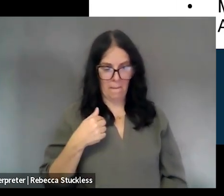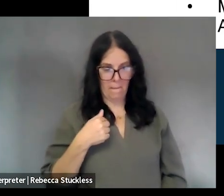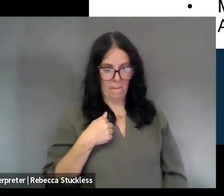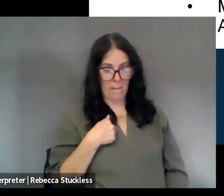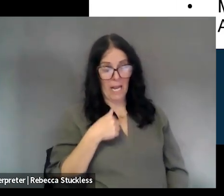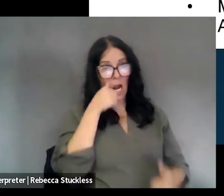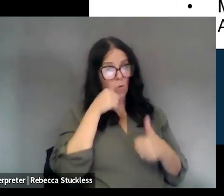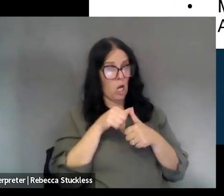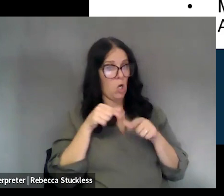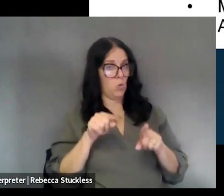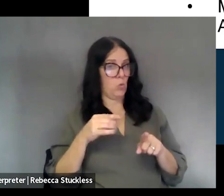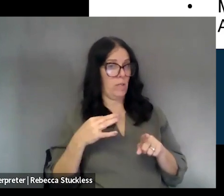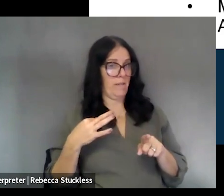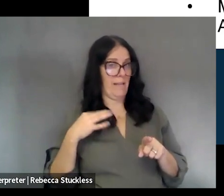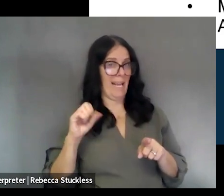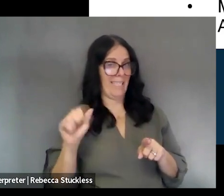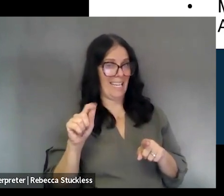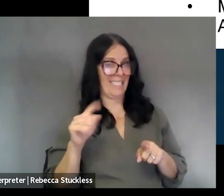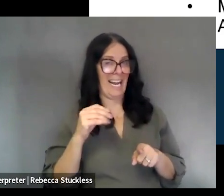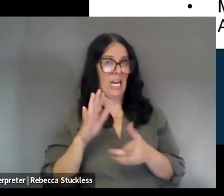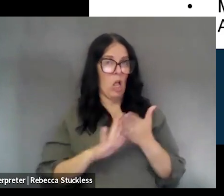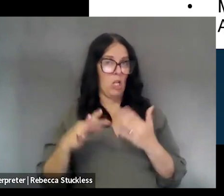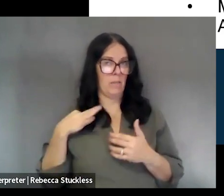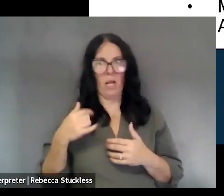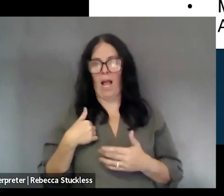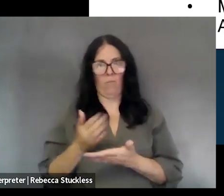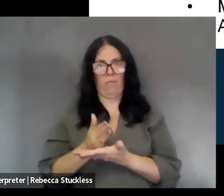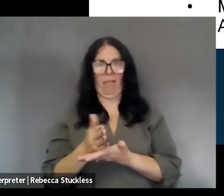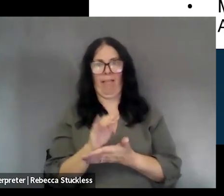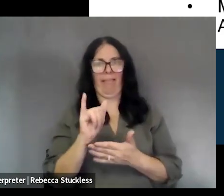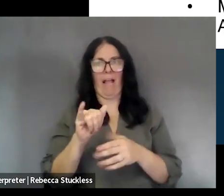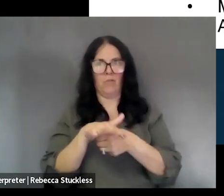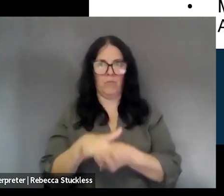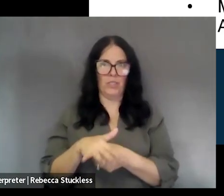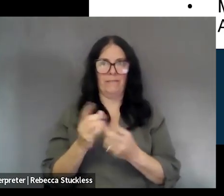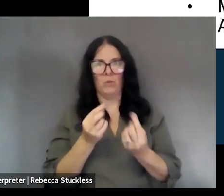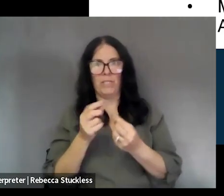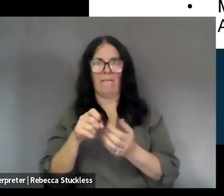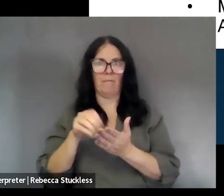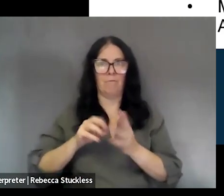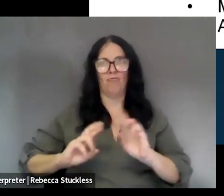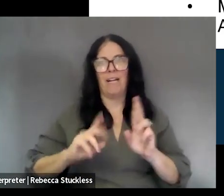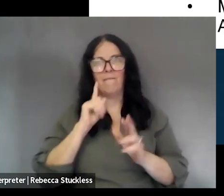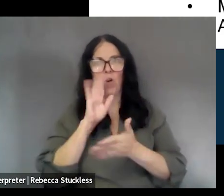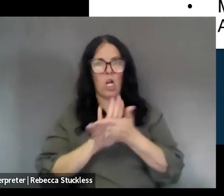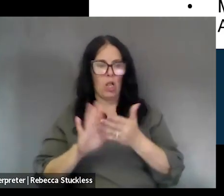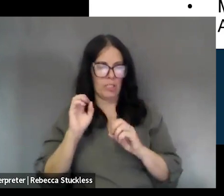cuz I was navigating all the difficulties of preparing for a college education of somebody